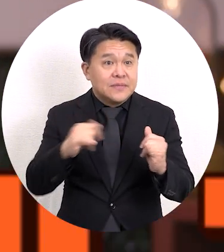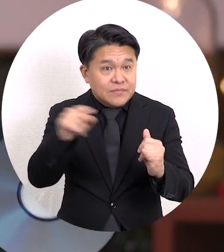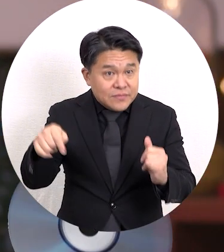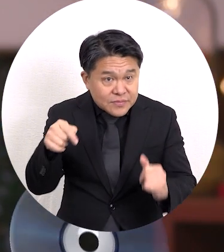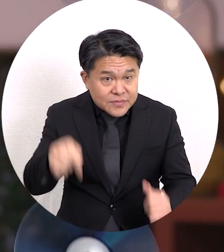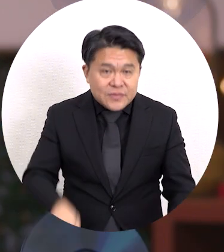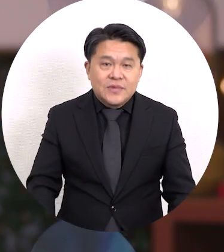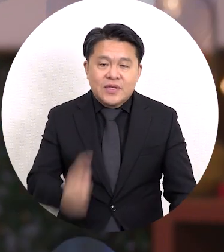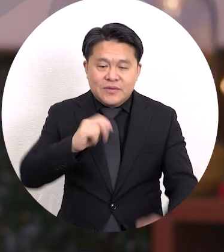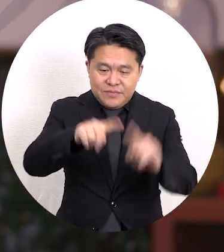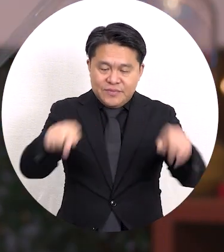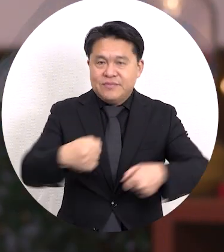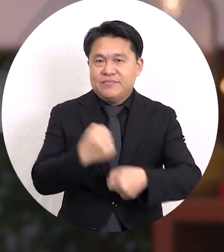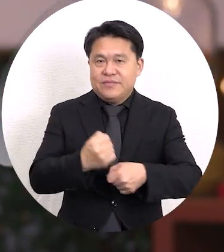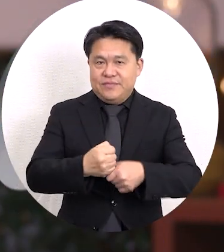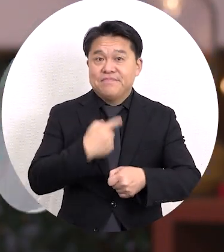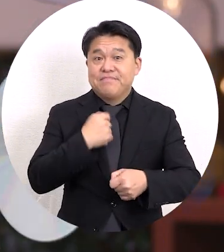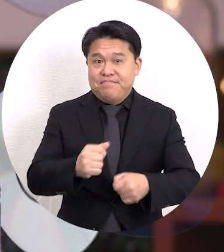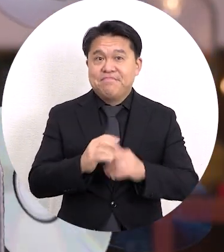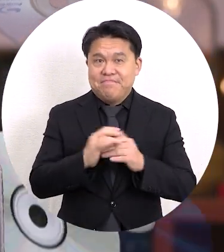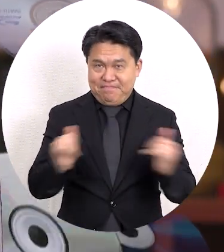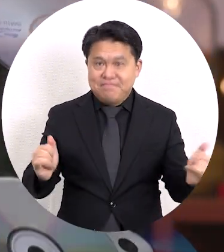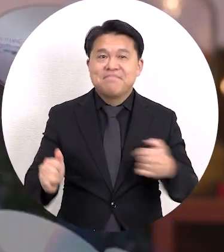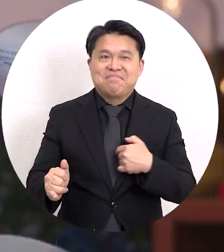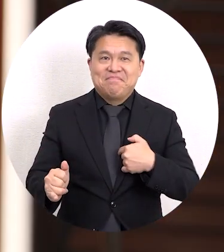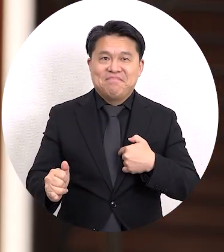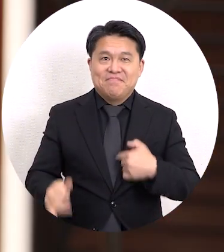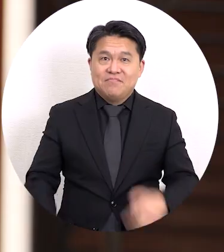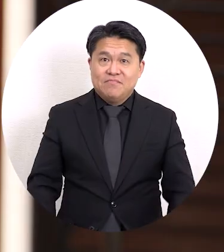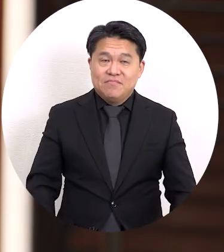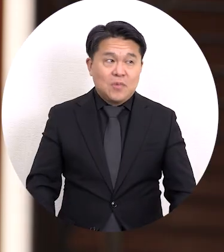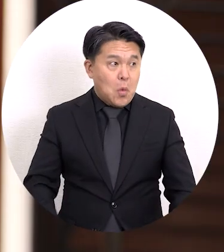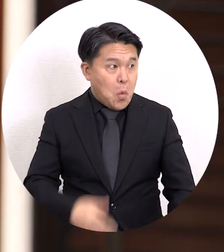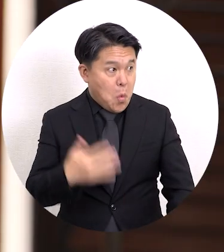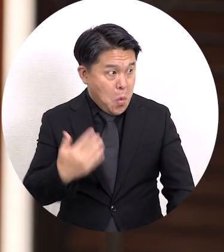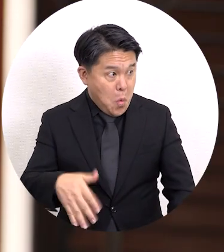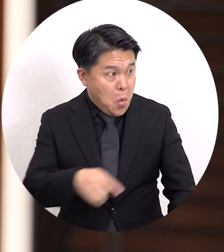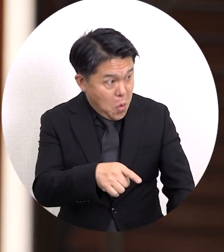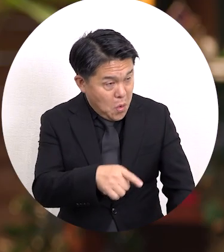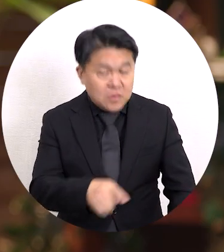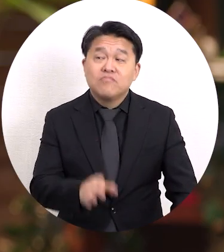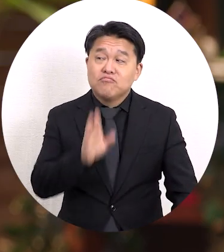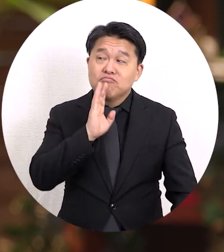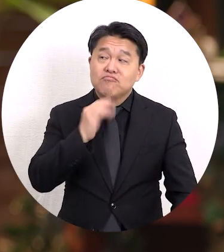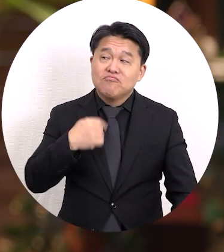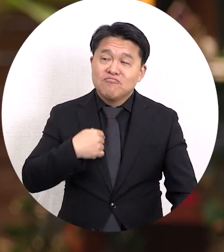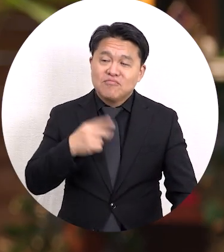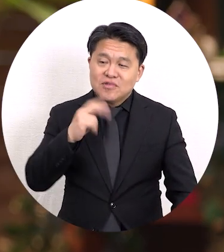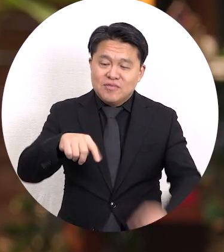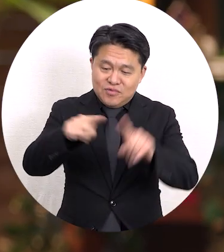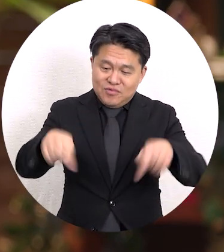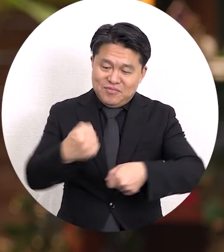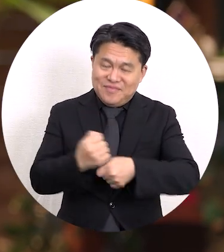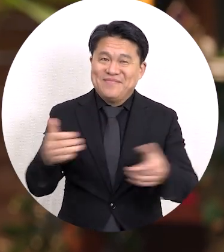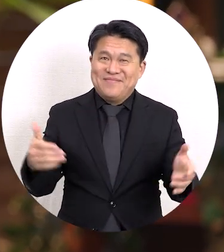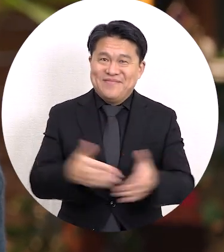who have released an album, an actual album. ...something that only a few people seem to have done. Yes, yes, of course.